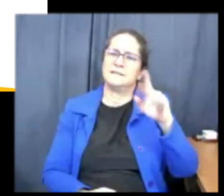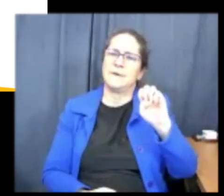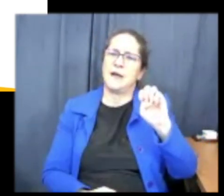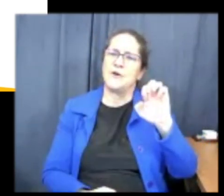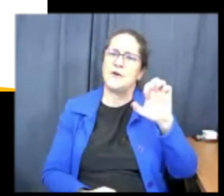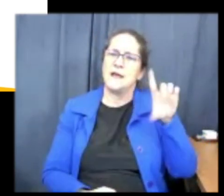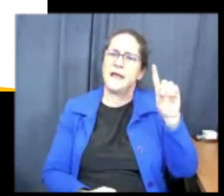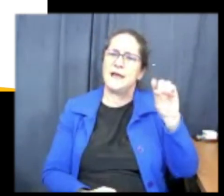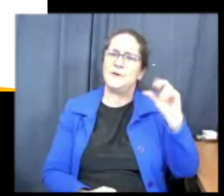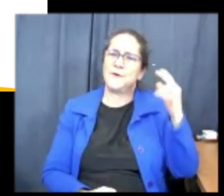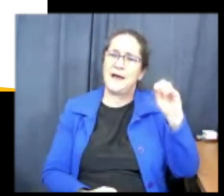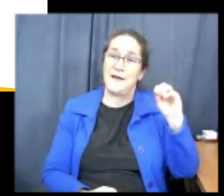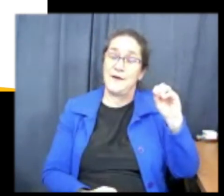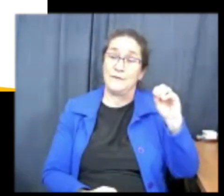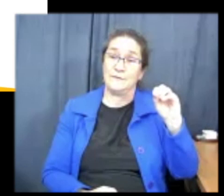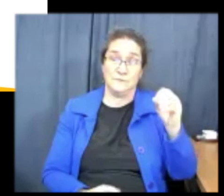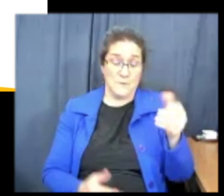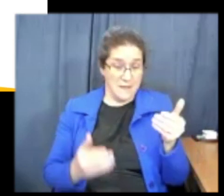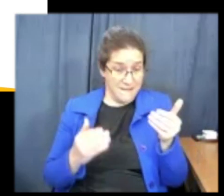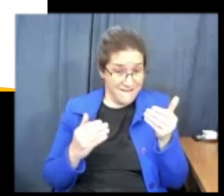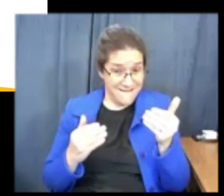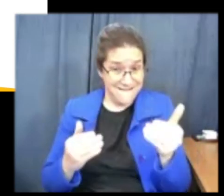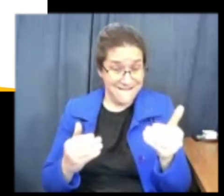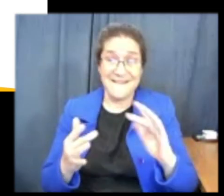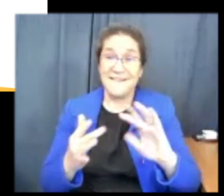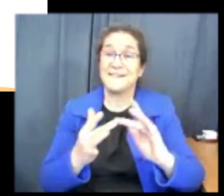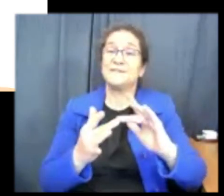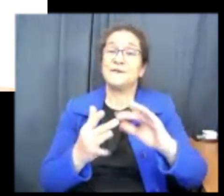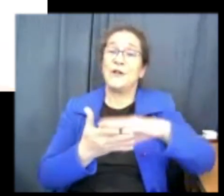our connections help to inspire success.